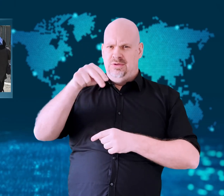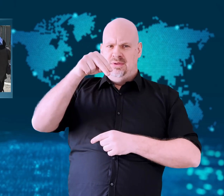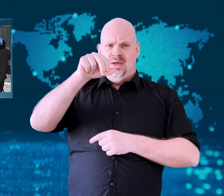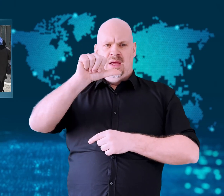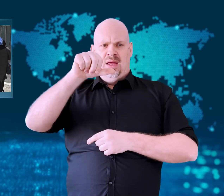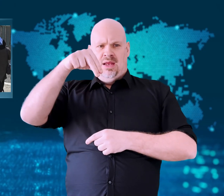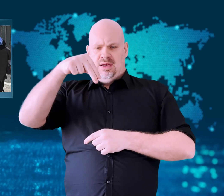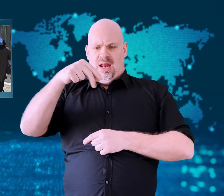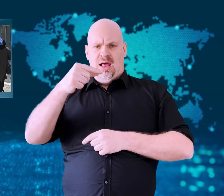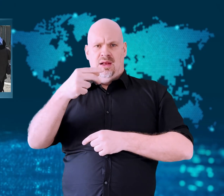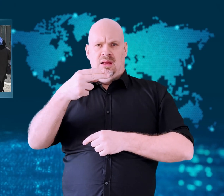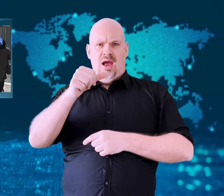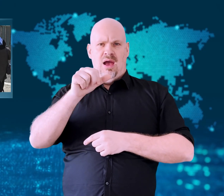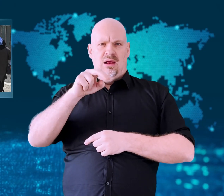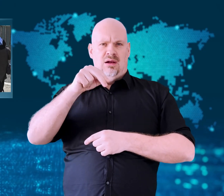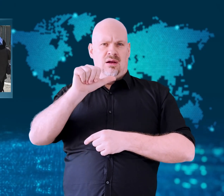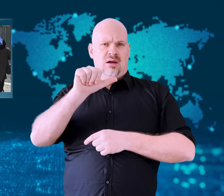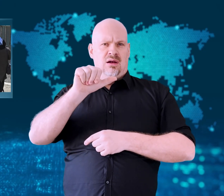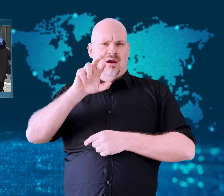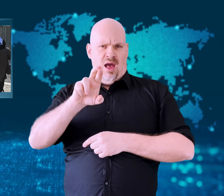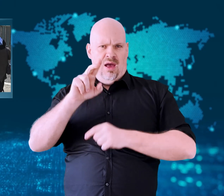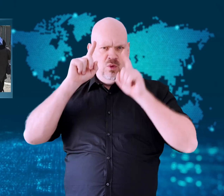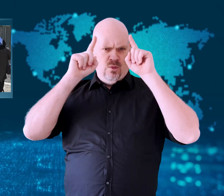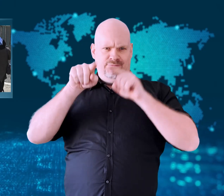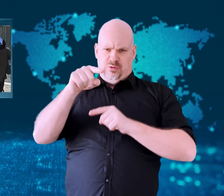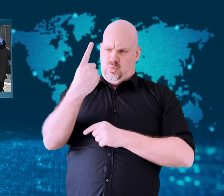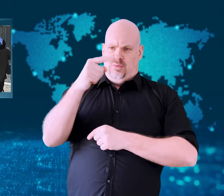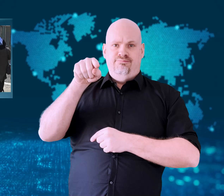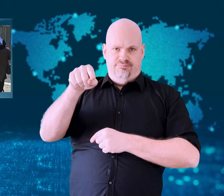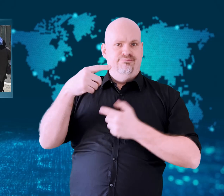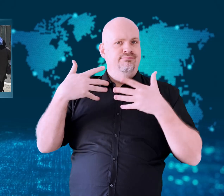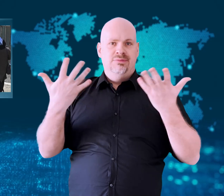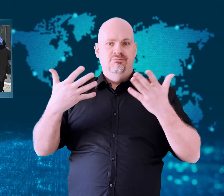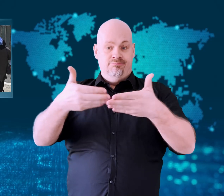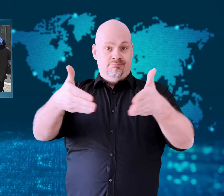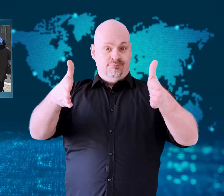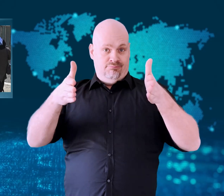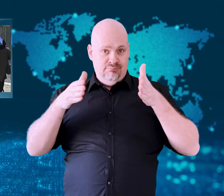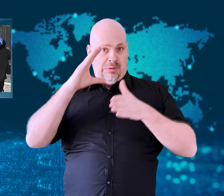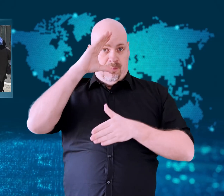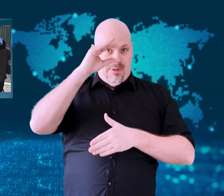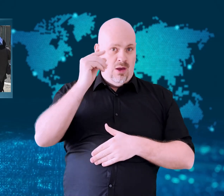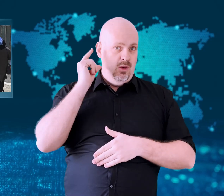One university, Nangarhar University,